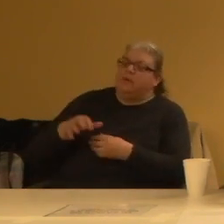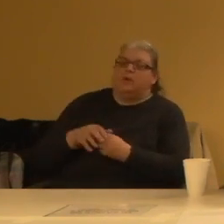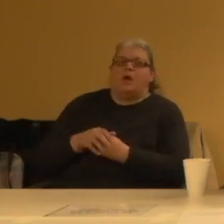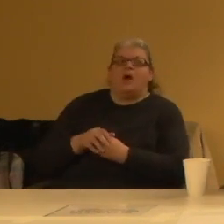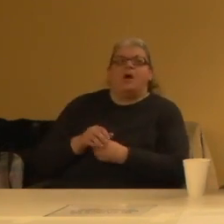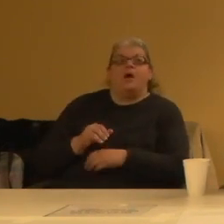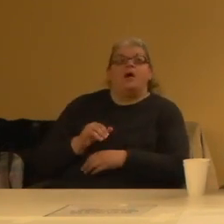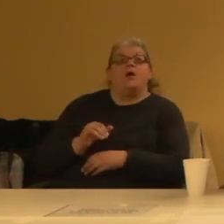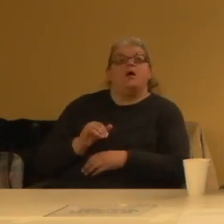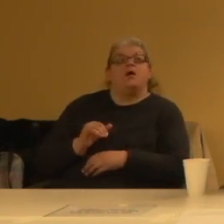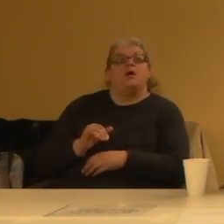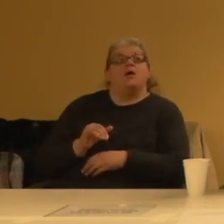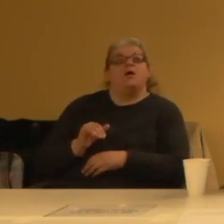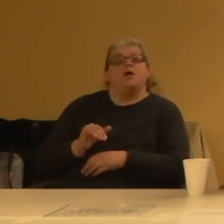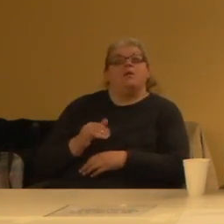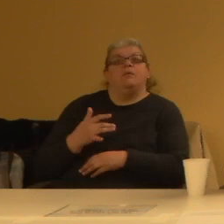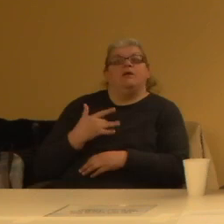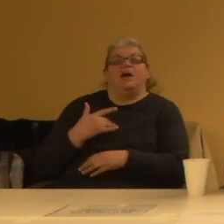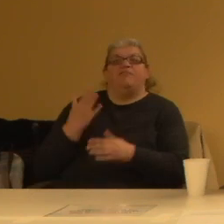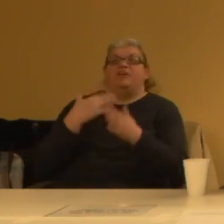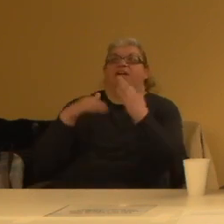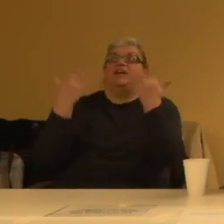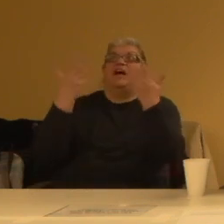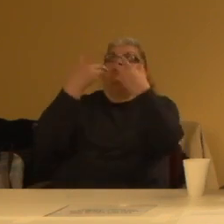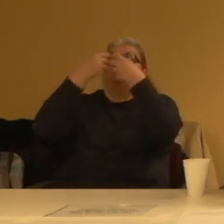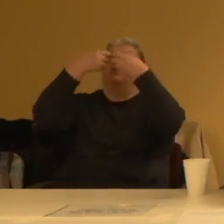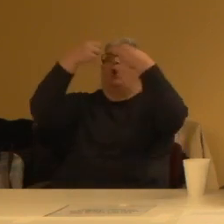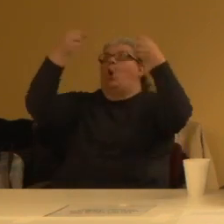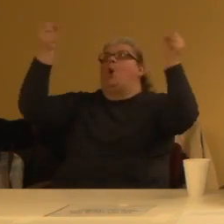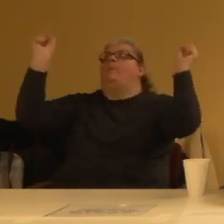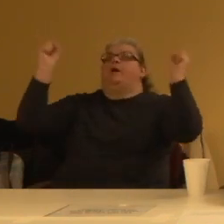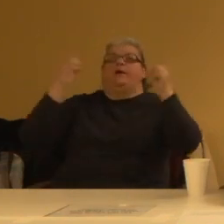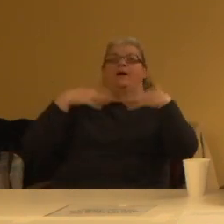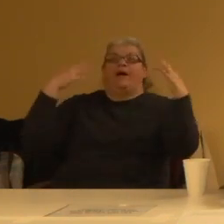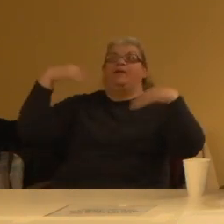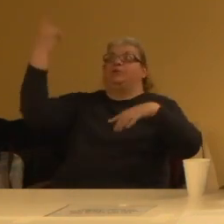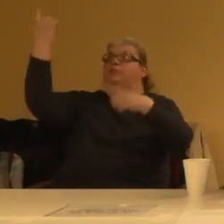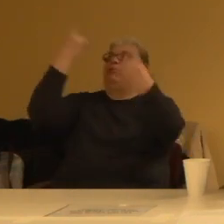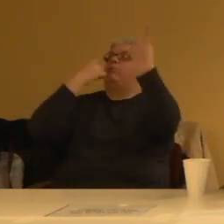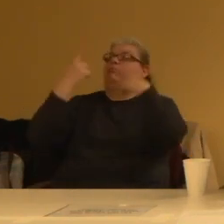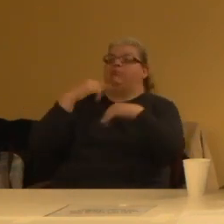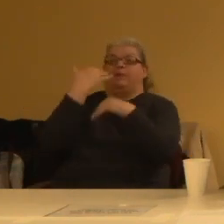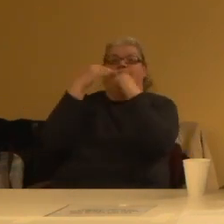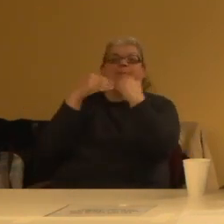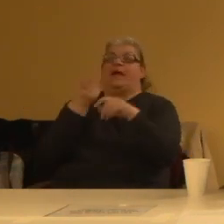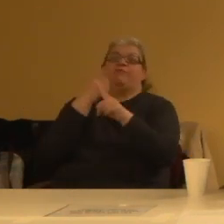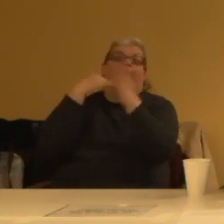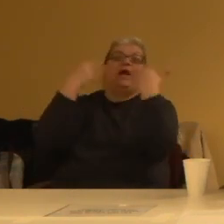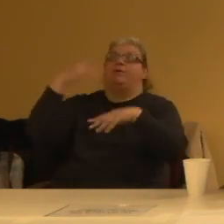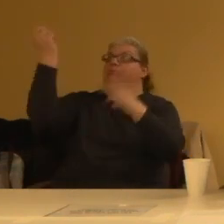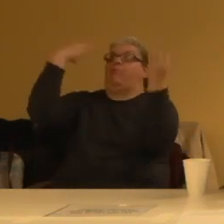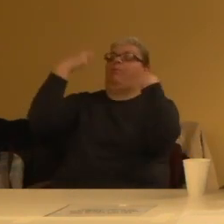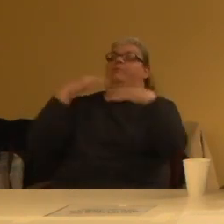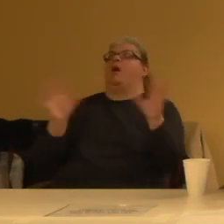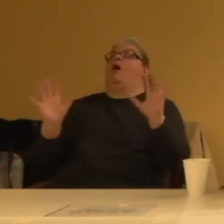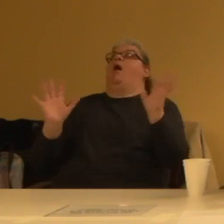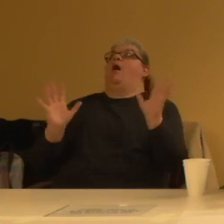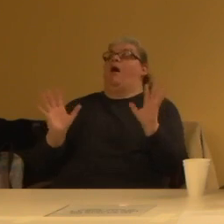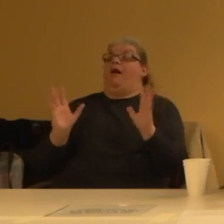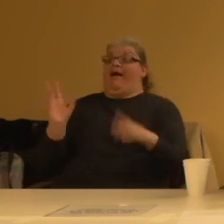it was like the heavens had opened up, Angels had come down and like, mana started raining from heaven. Because I was like, "That's a thing that I can do?